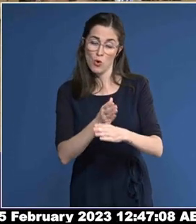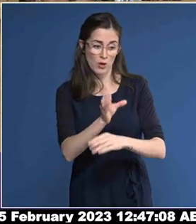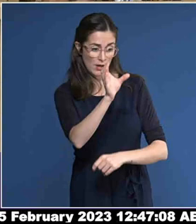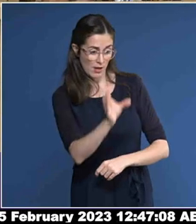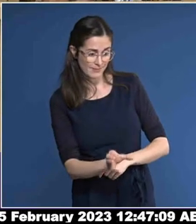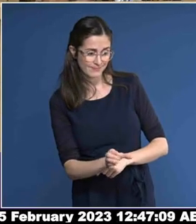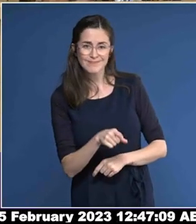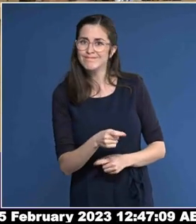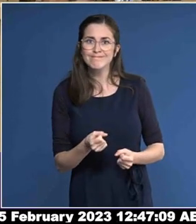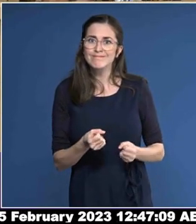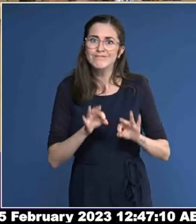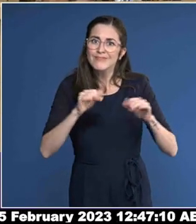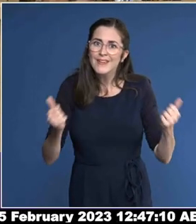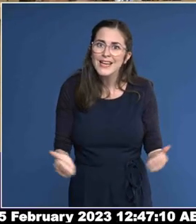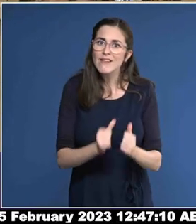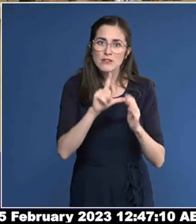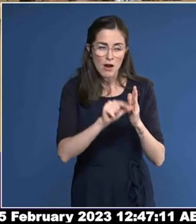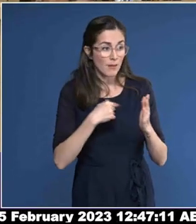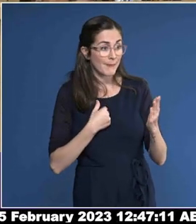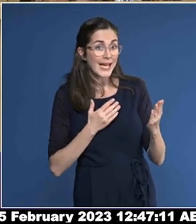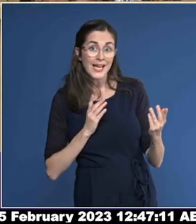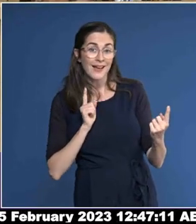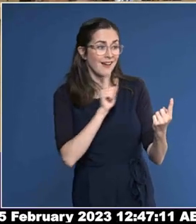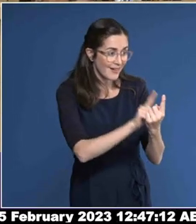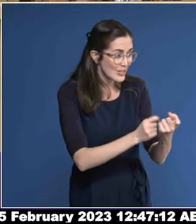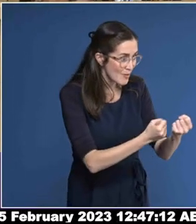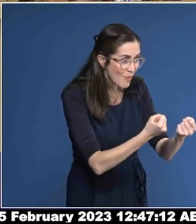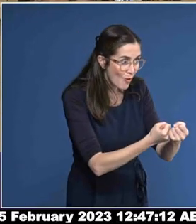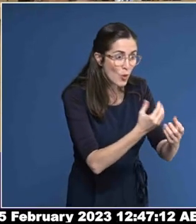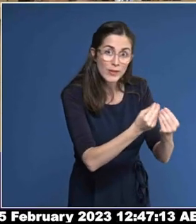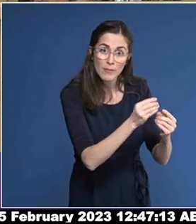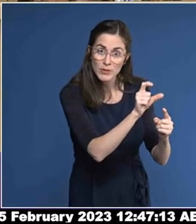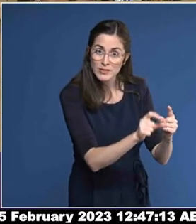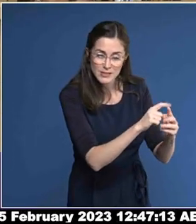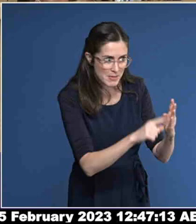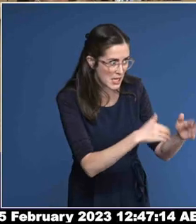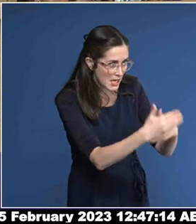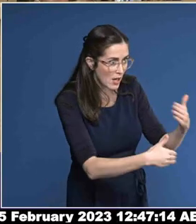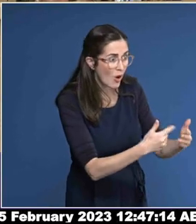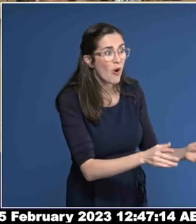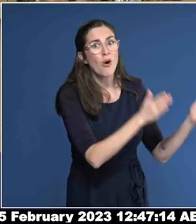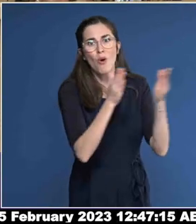do their admin work, as they described it, and that they don't have the skills in